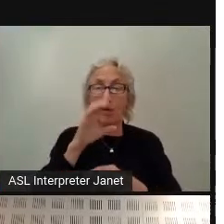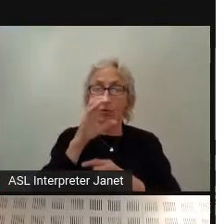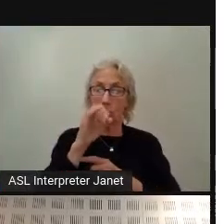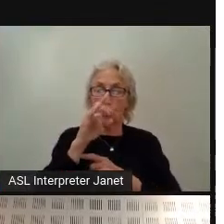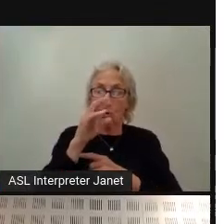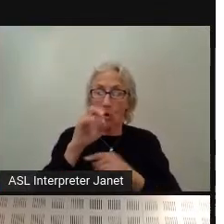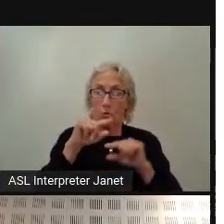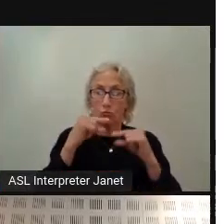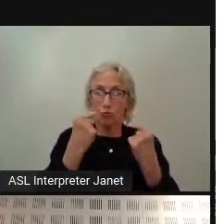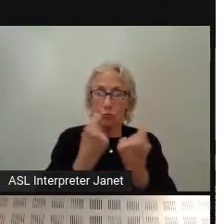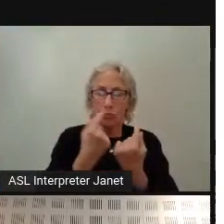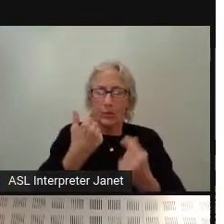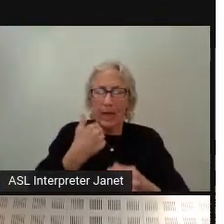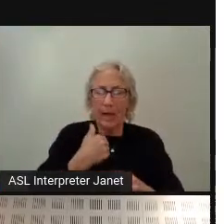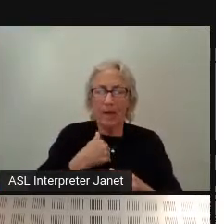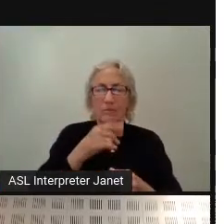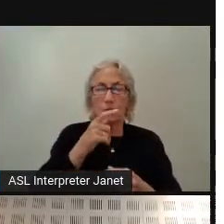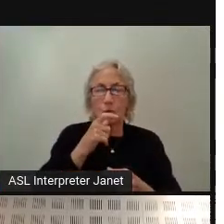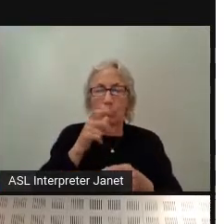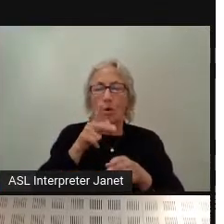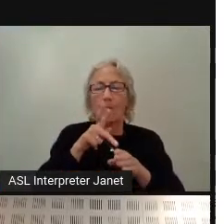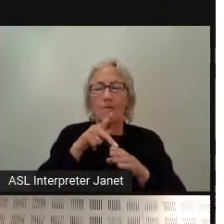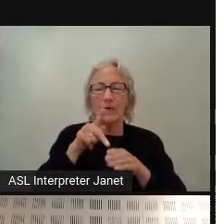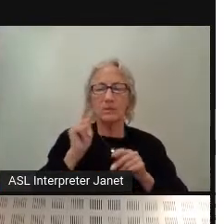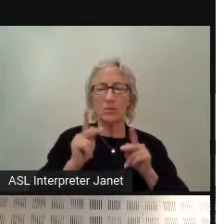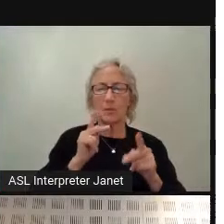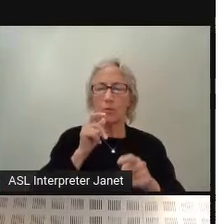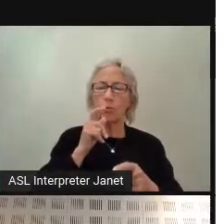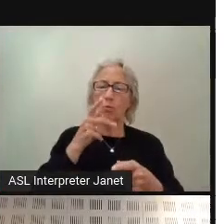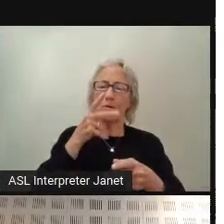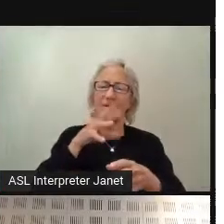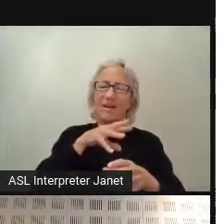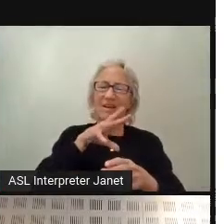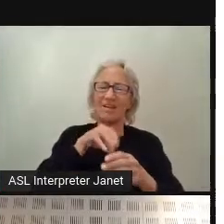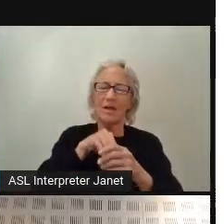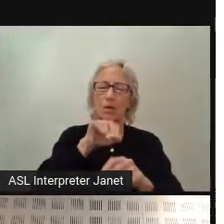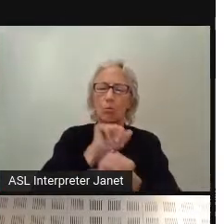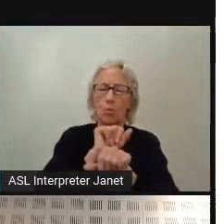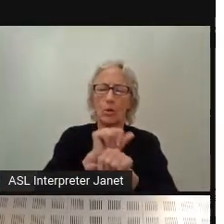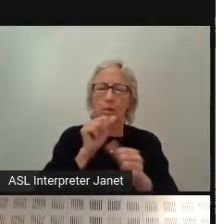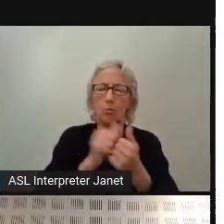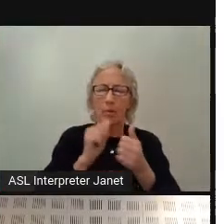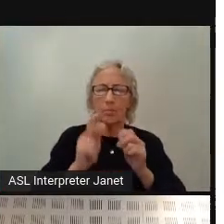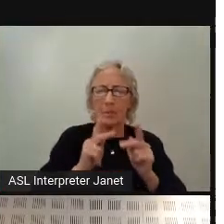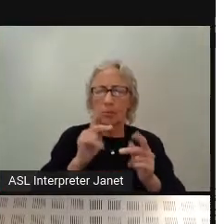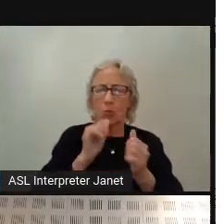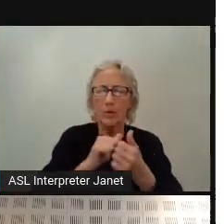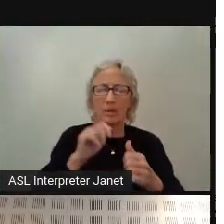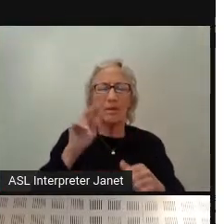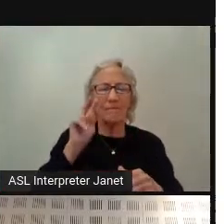employment or could be daily activities or permanent or temporary. The other cord